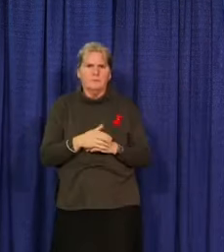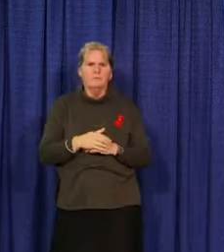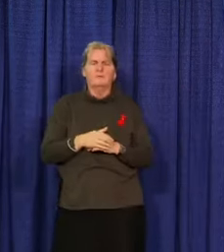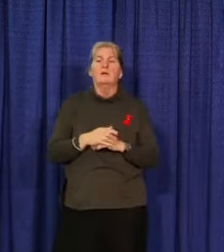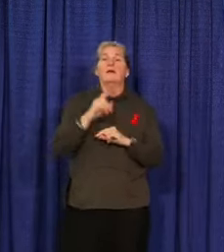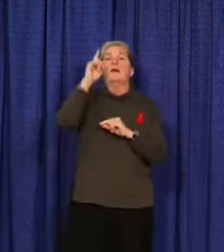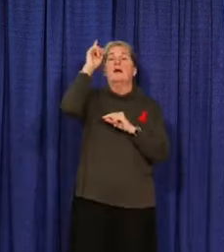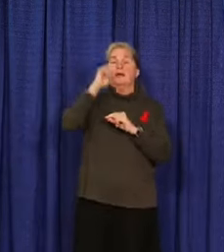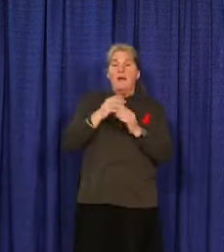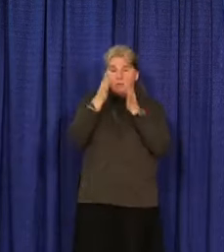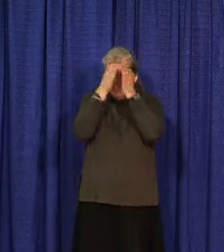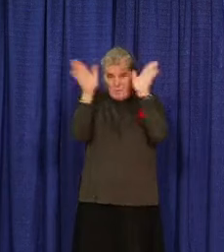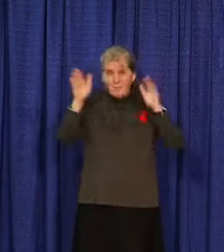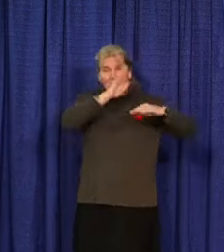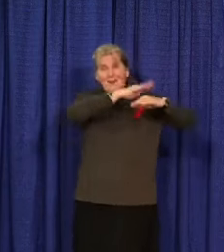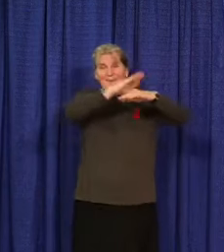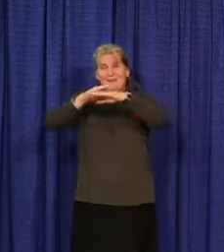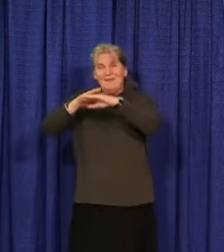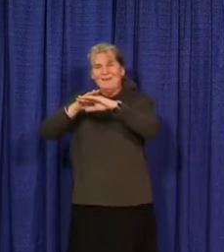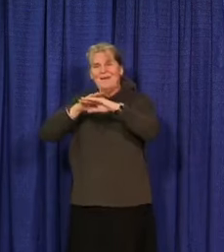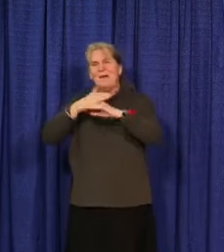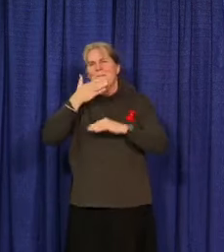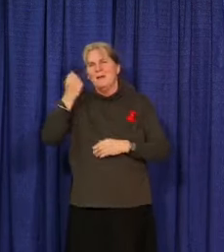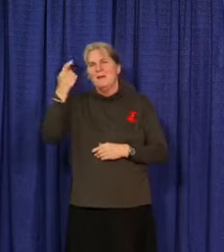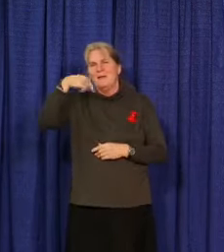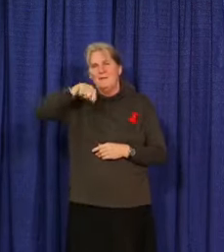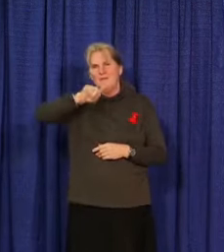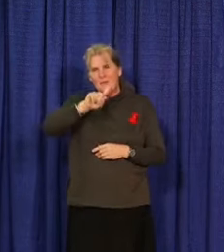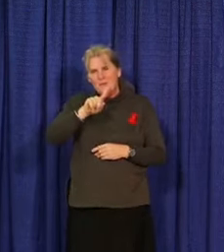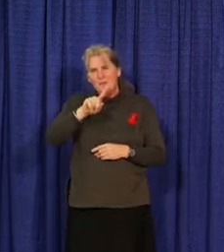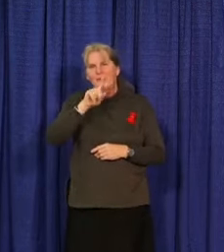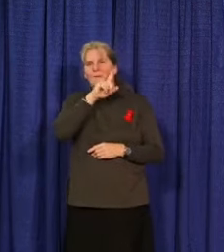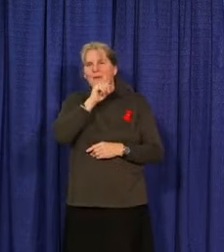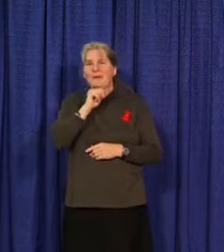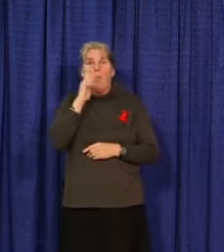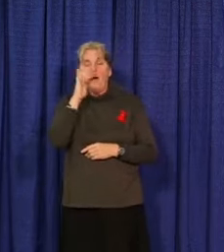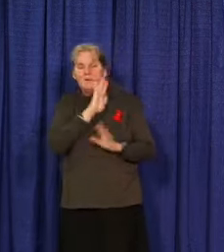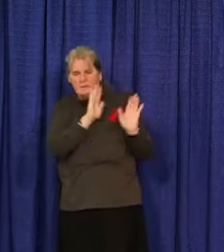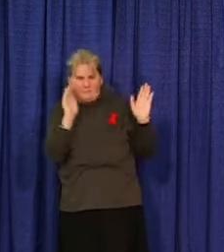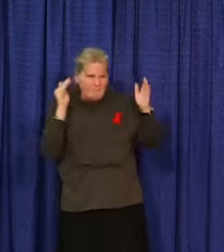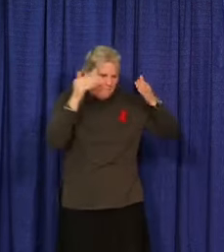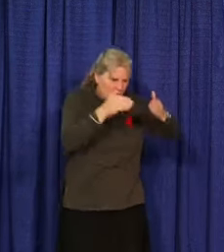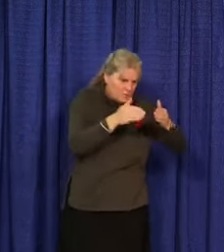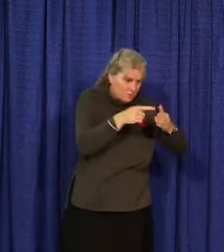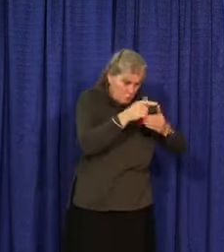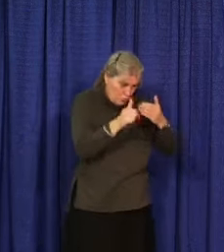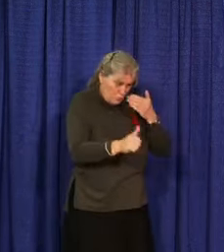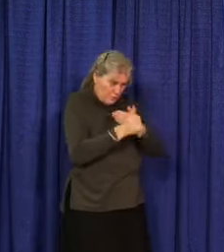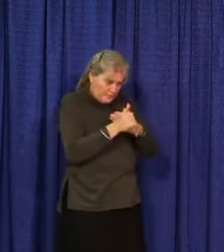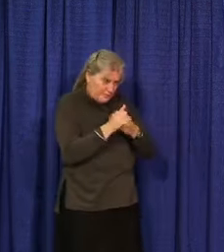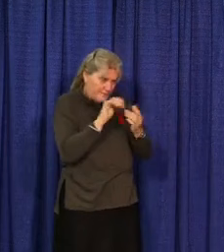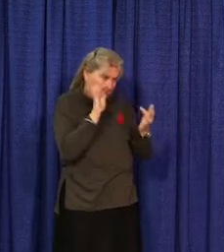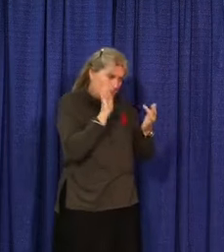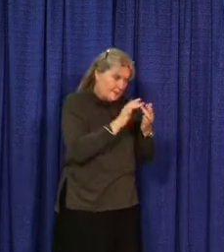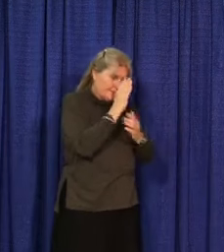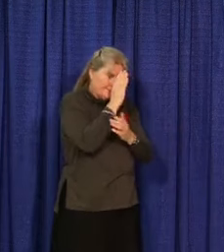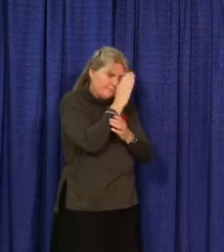The last public notifications we do, the better. That allows us to concentrate on the individuals at risk, contact